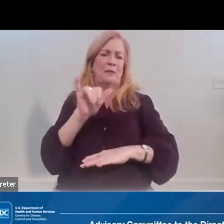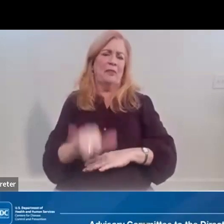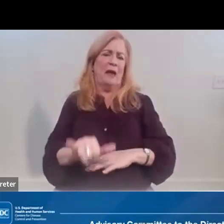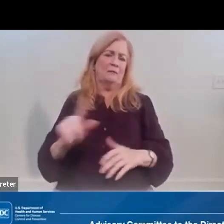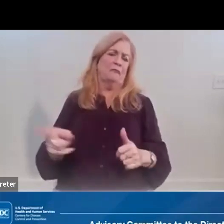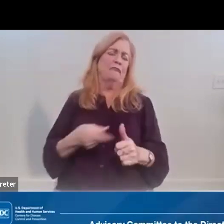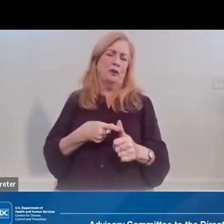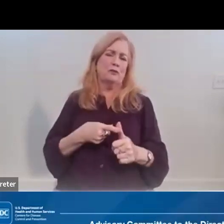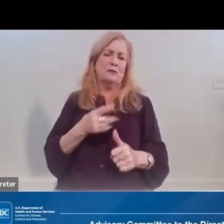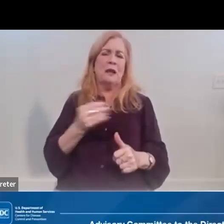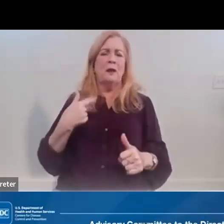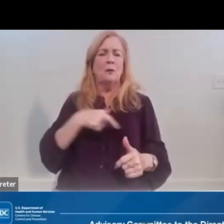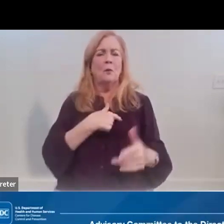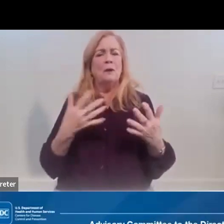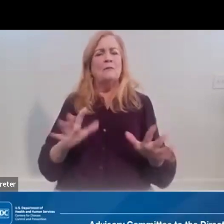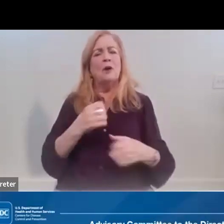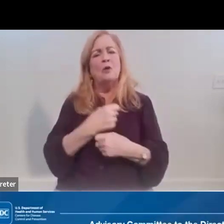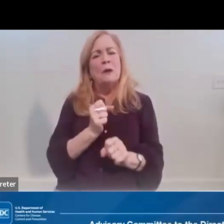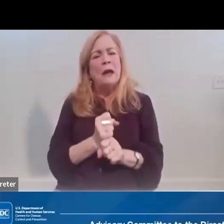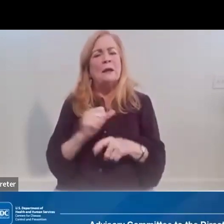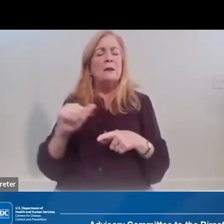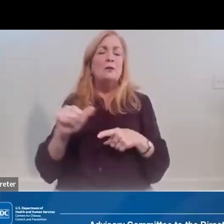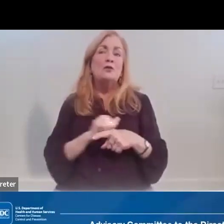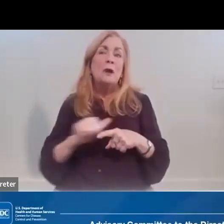We've created training programs.